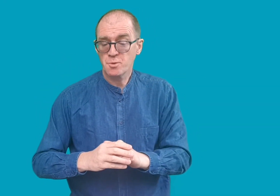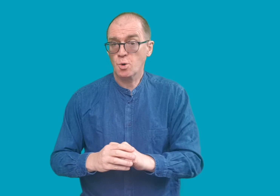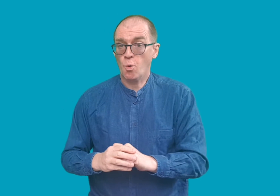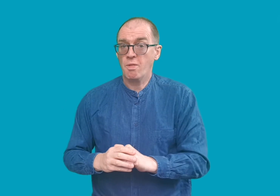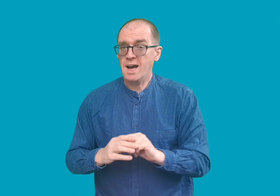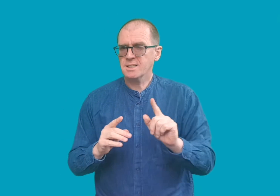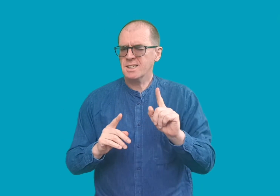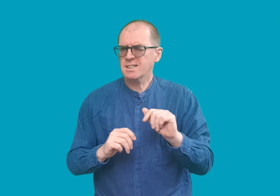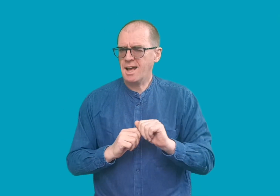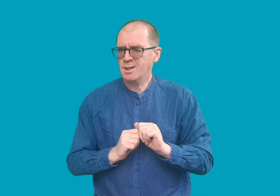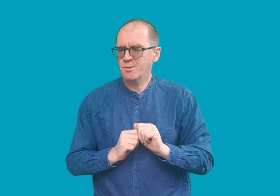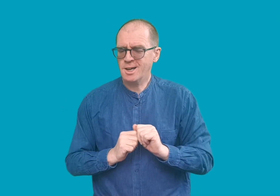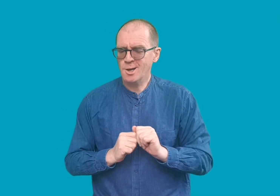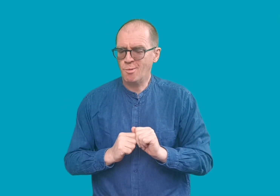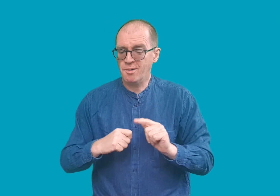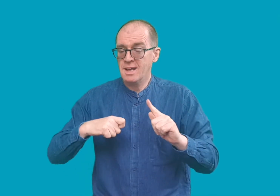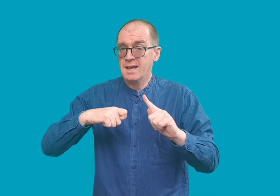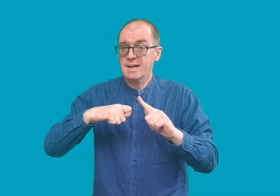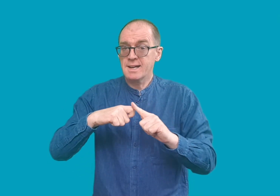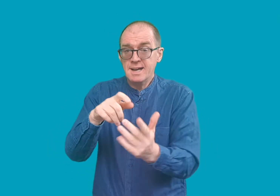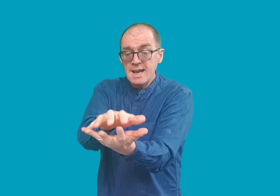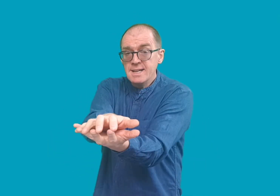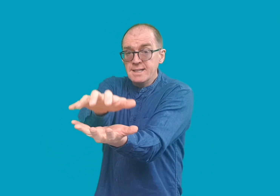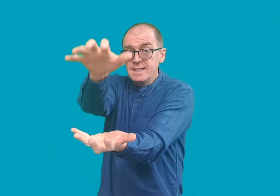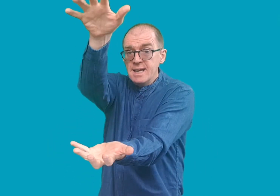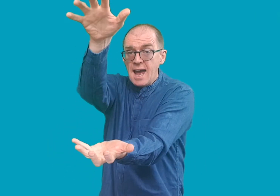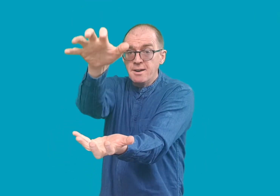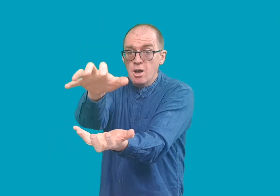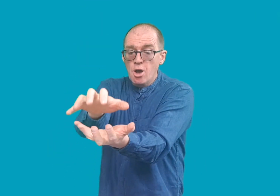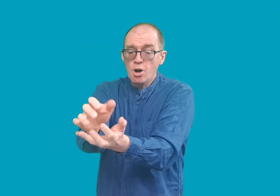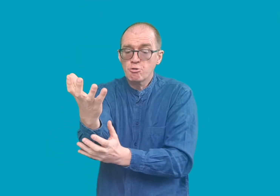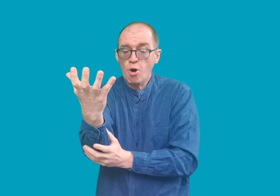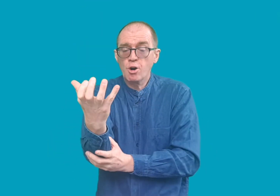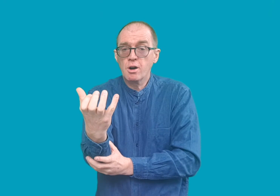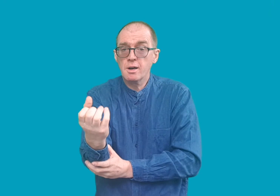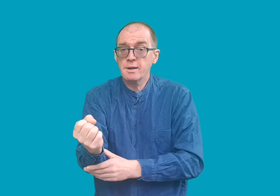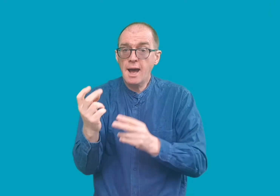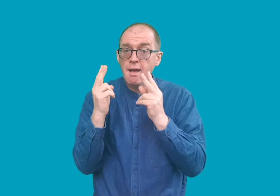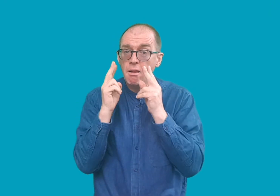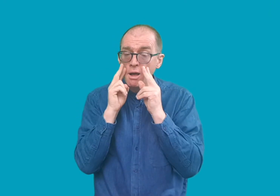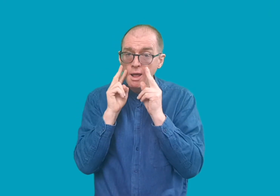So that's a slightly trickier one. Katie had a crocodile,